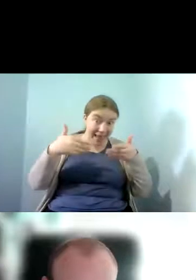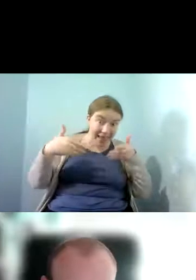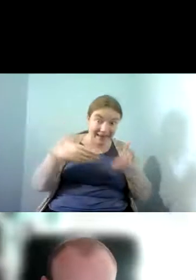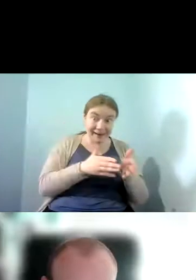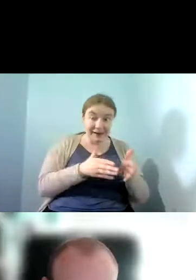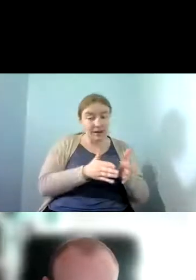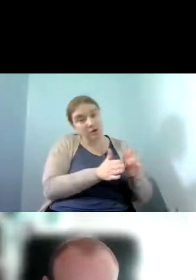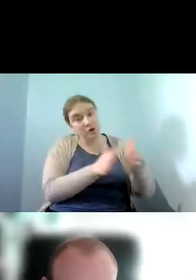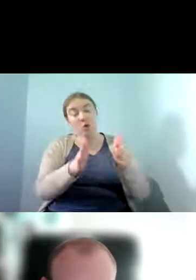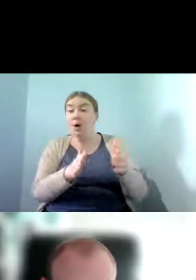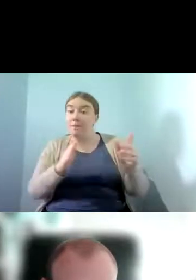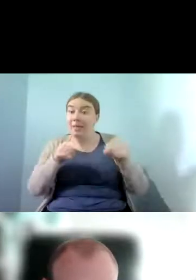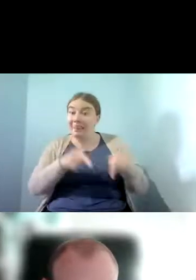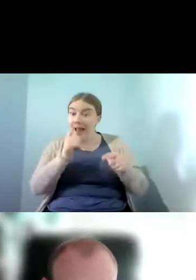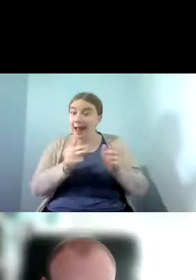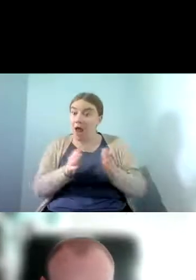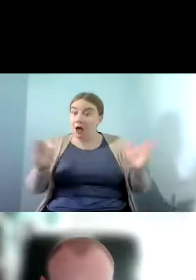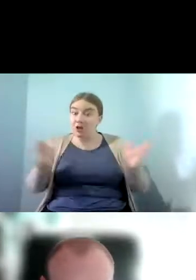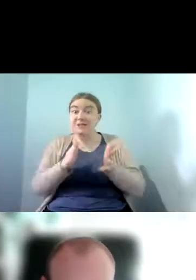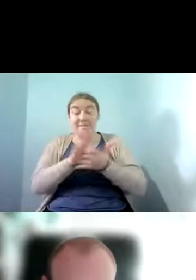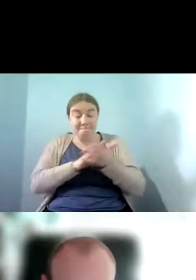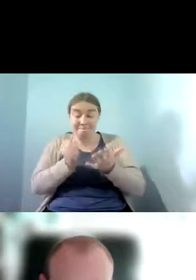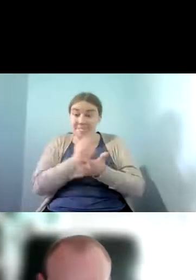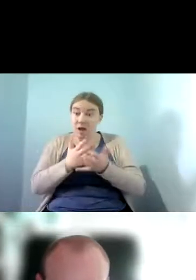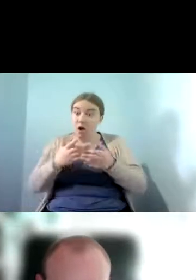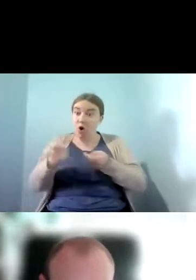that just the right amount of water passes through the fish pass to attract the fish